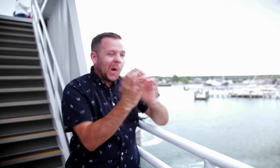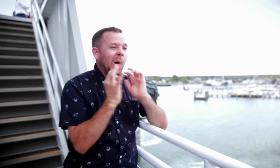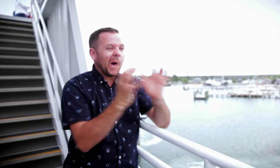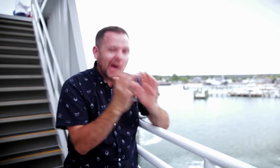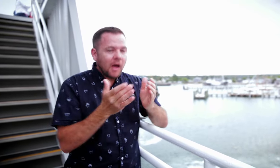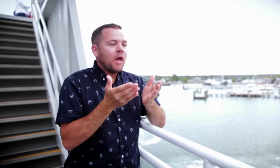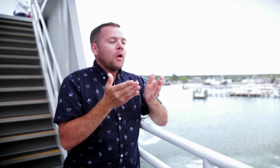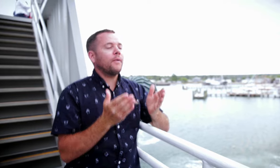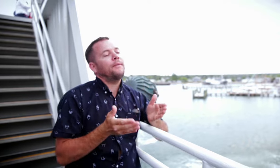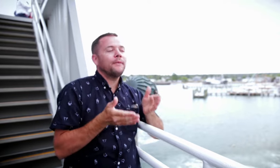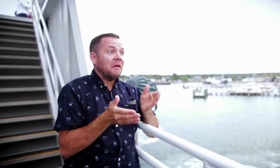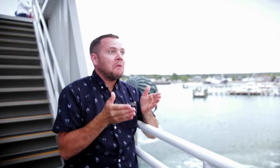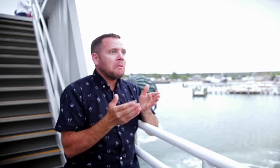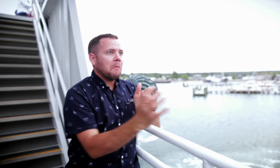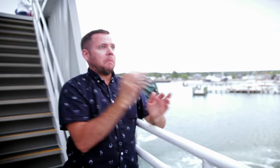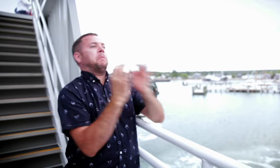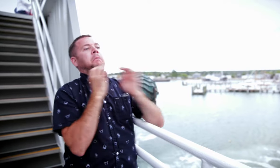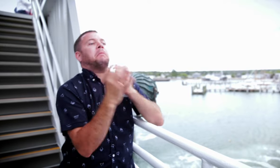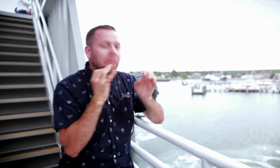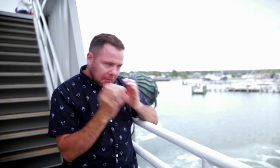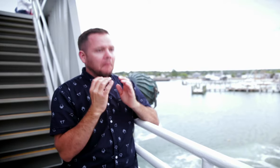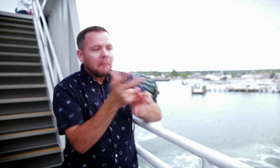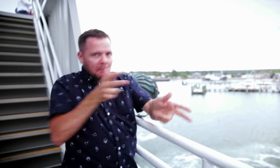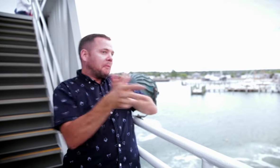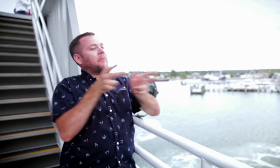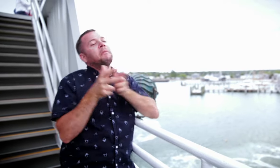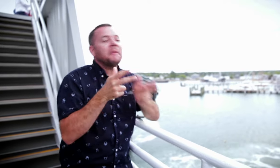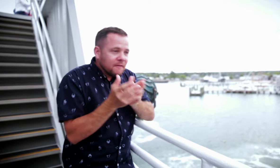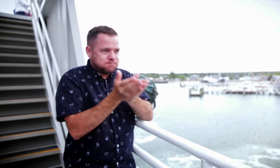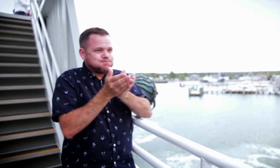Cars flow out, and the boat relaxes under the reduced load. All of a sudden, a new group of people board the boat and the boat swallows cars once again.